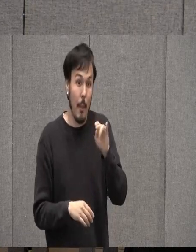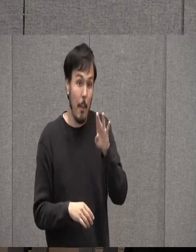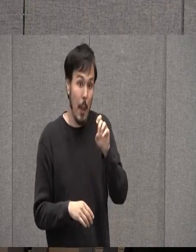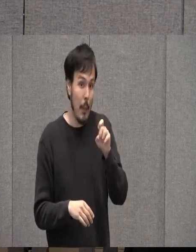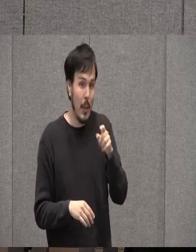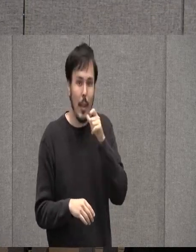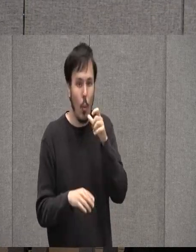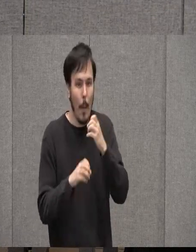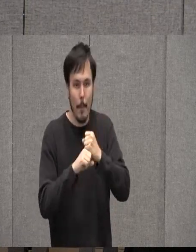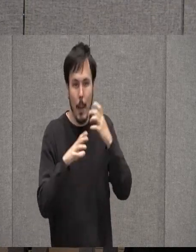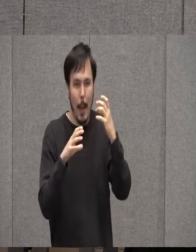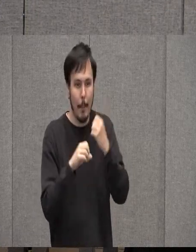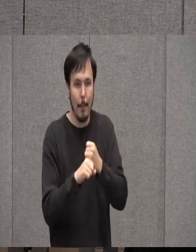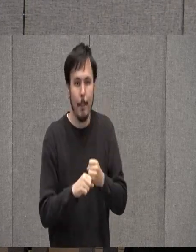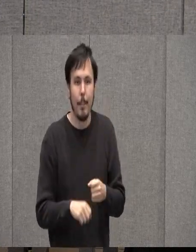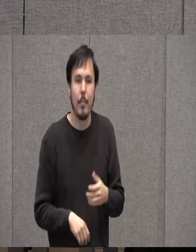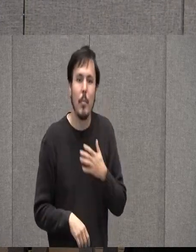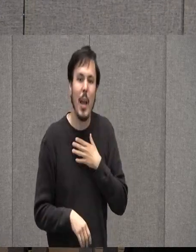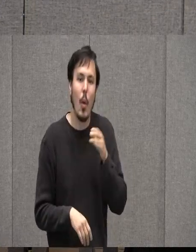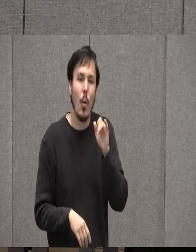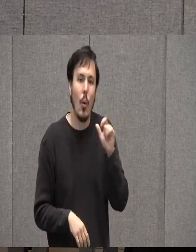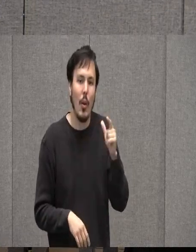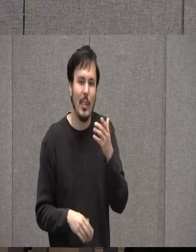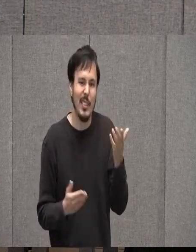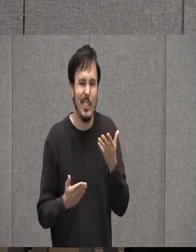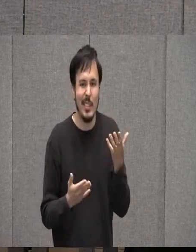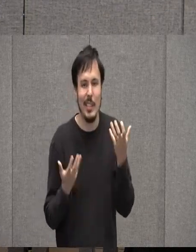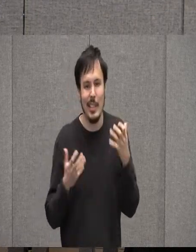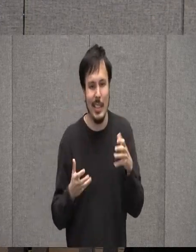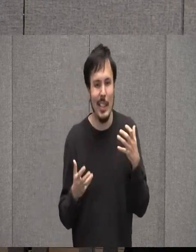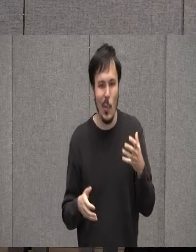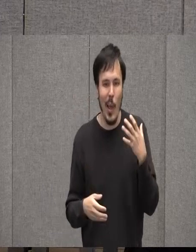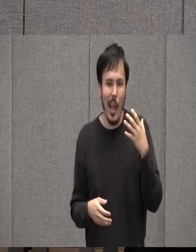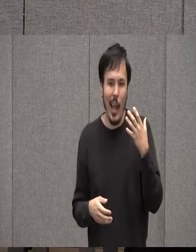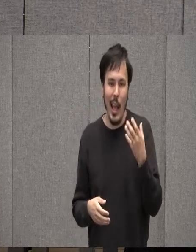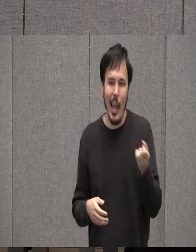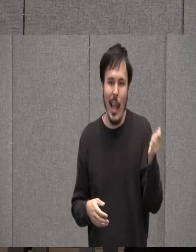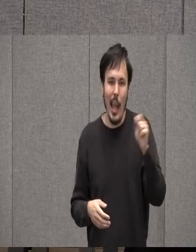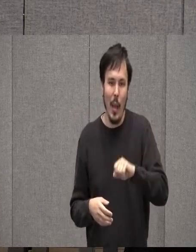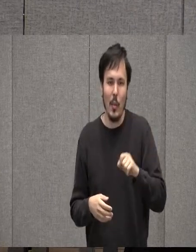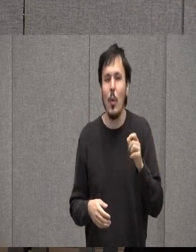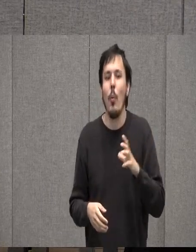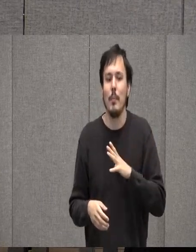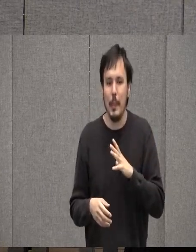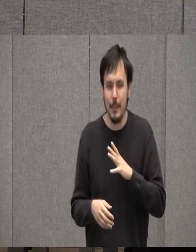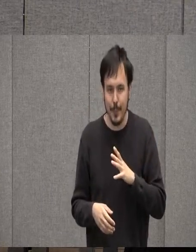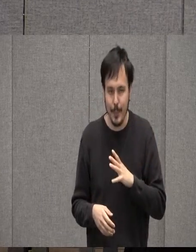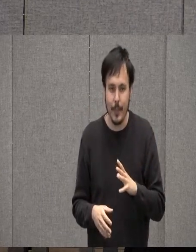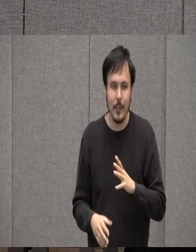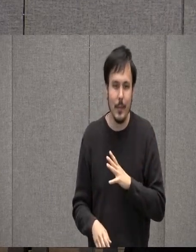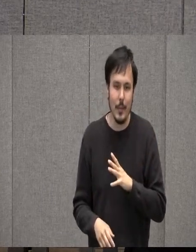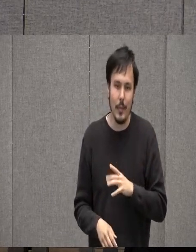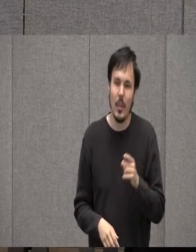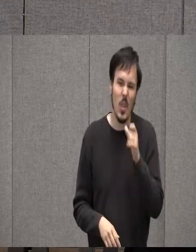My oil's in here, doesn't wanna come out. Let's see if I can get it, oh, I got it. And you don't need a lot.